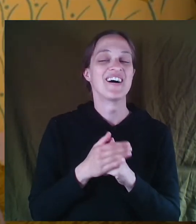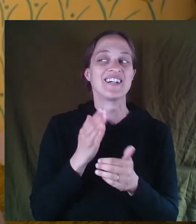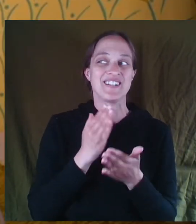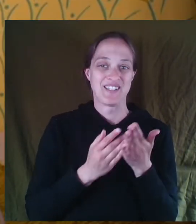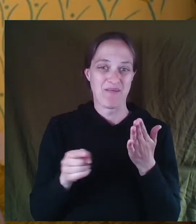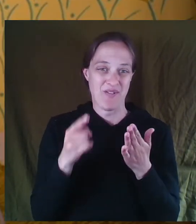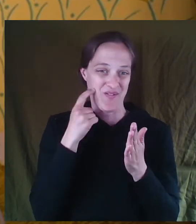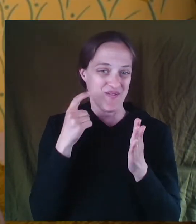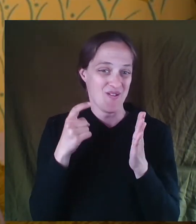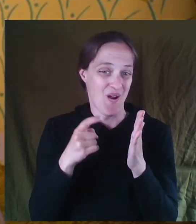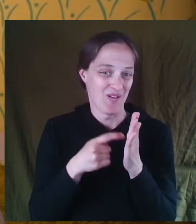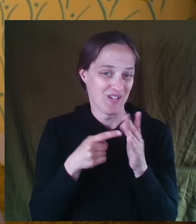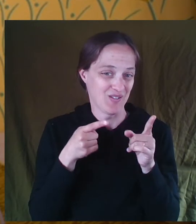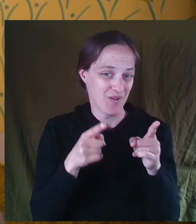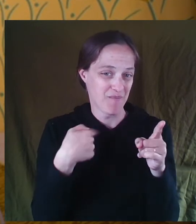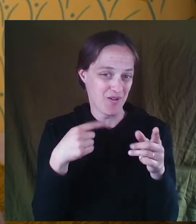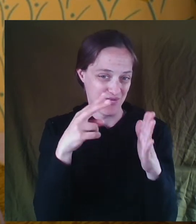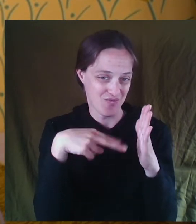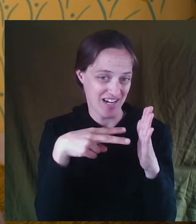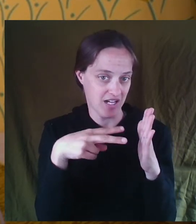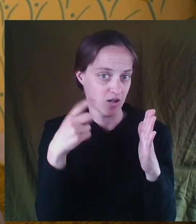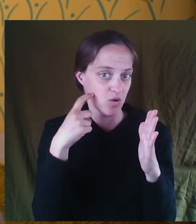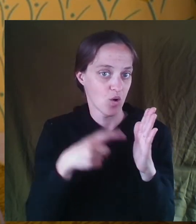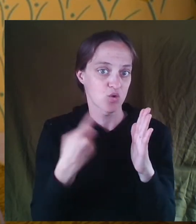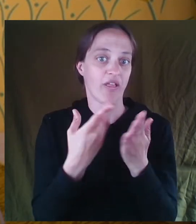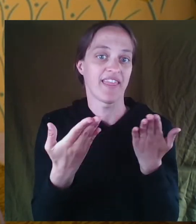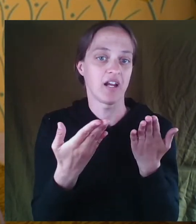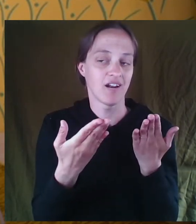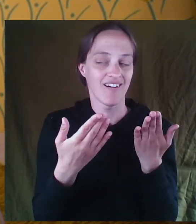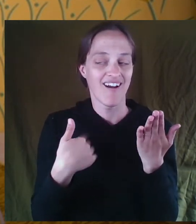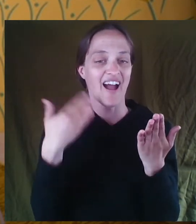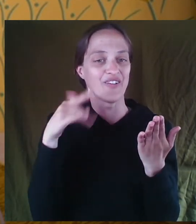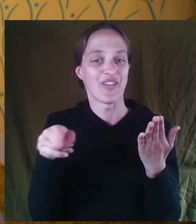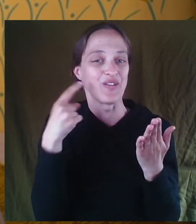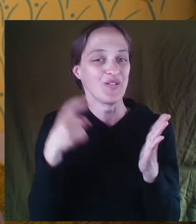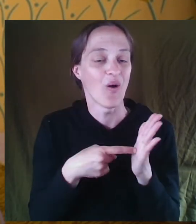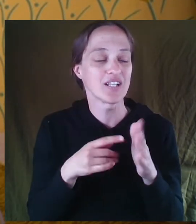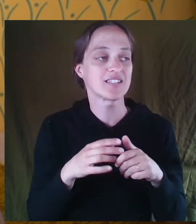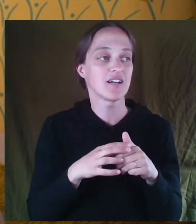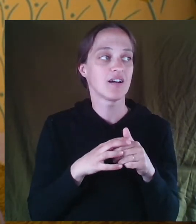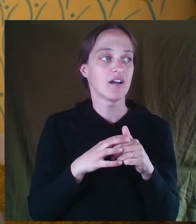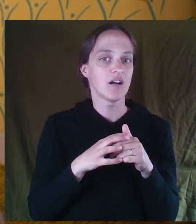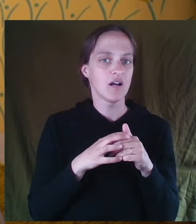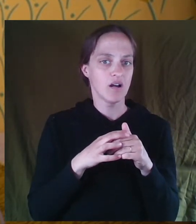Some of you noticed that when I was reading this one part, I'm sure you noticed it,